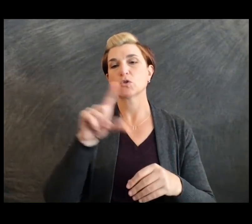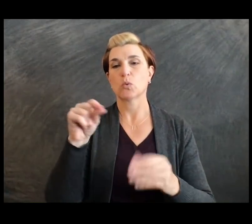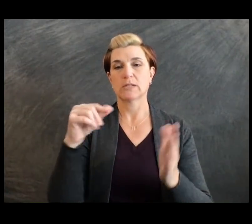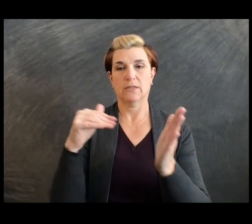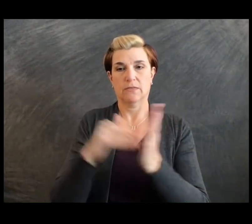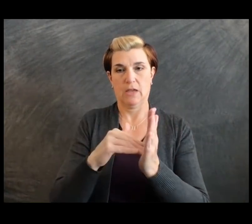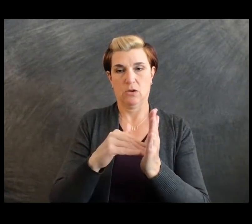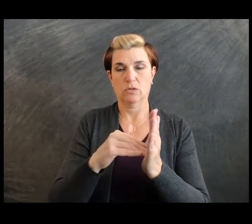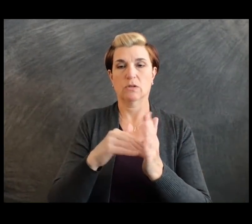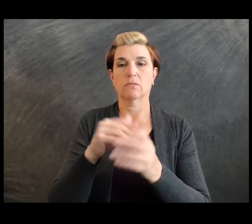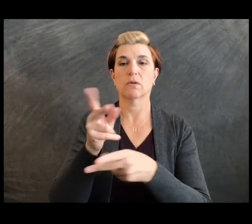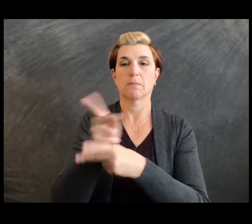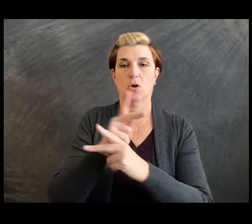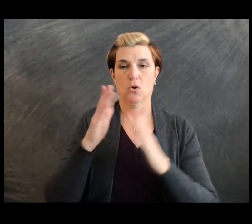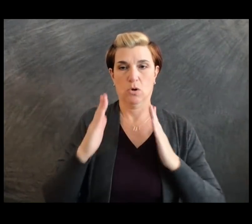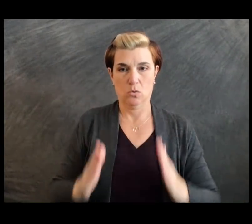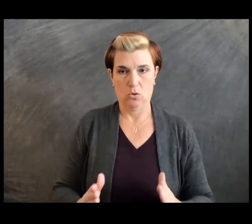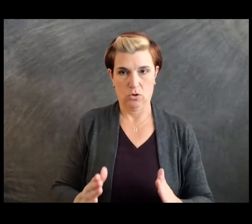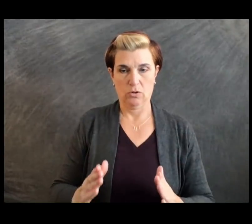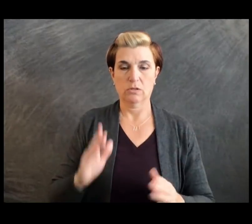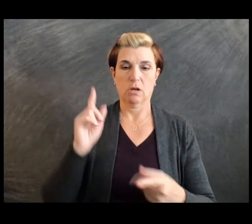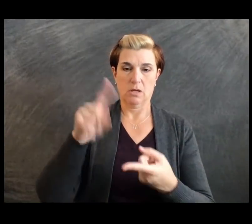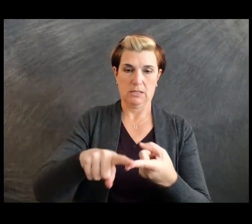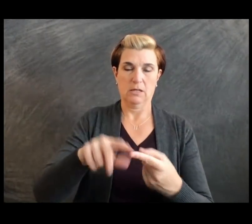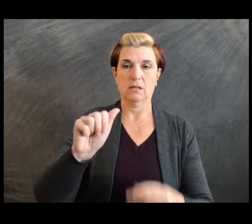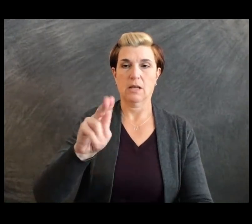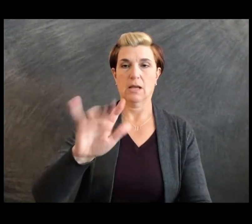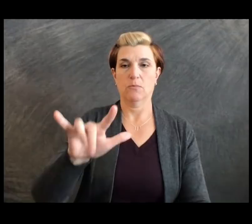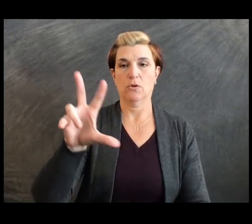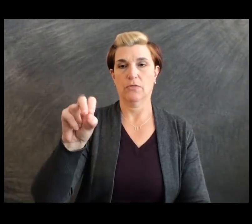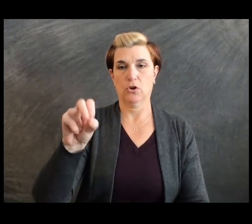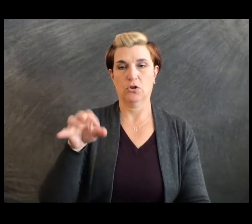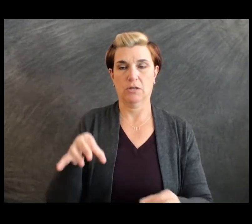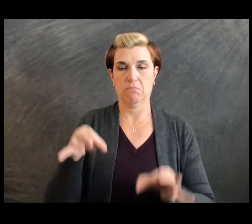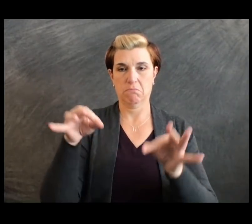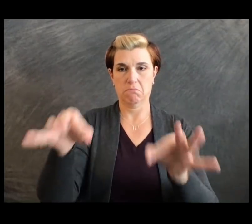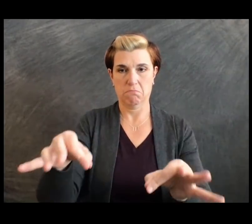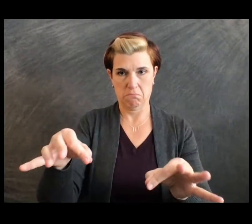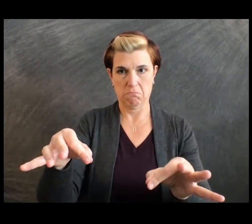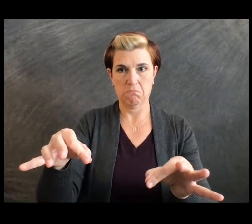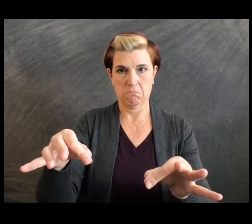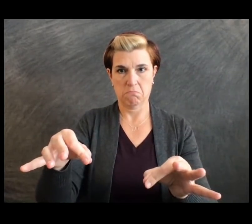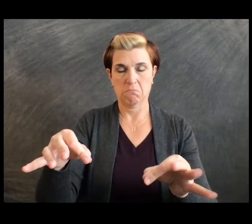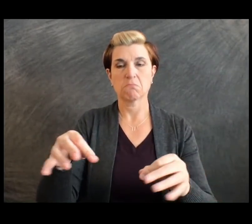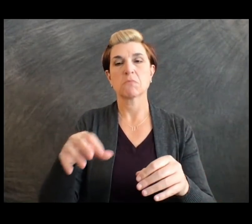until April the 30th and that provides them with a lot more flexibility to deal